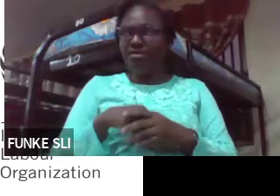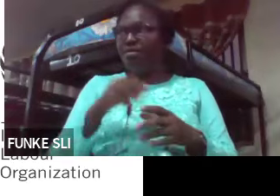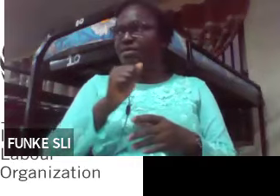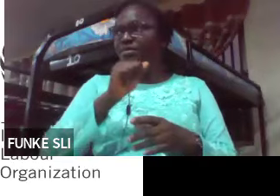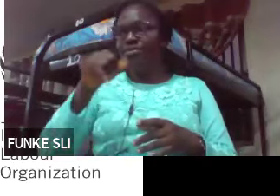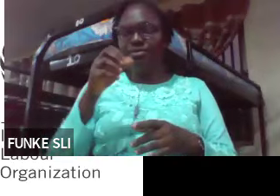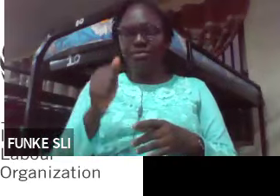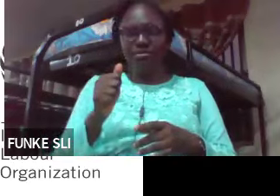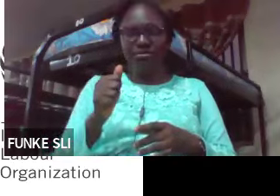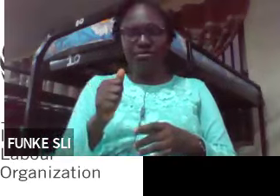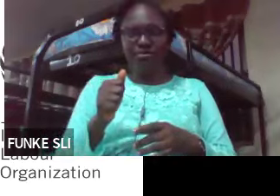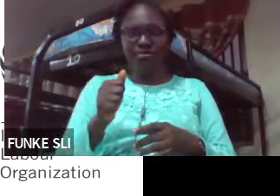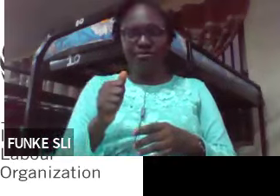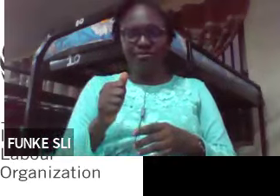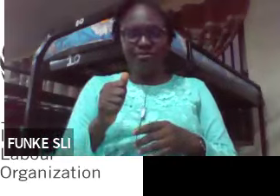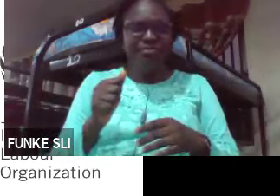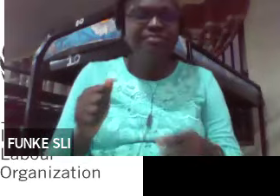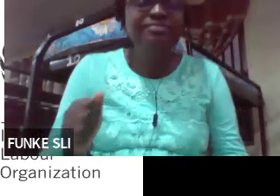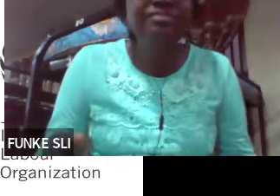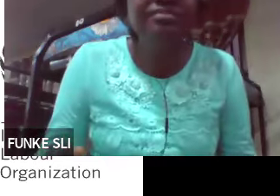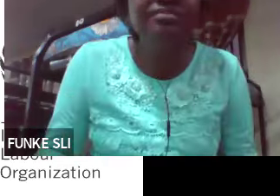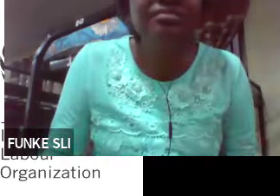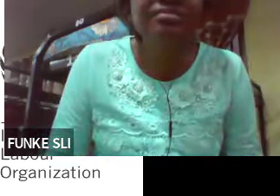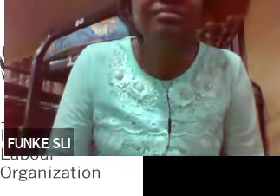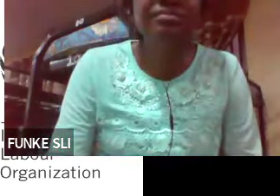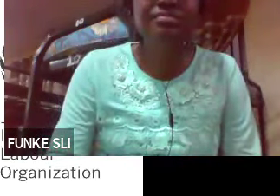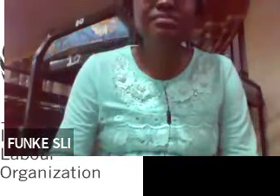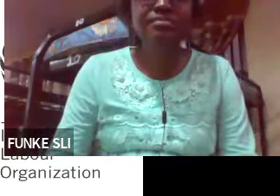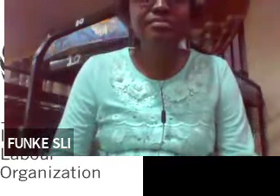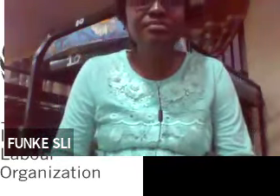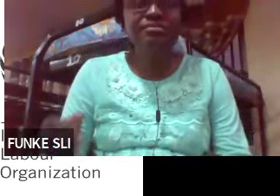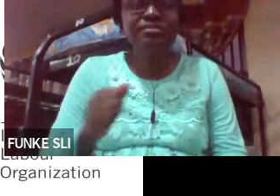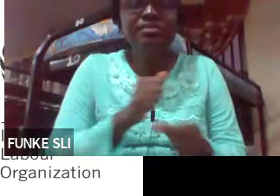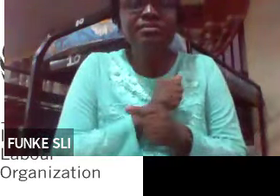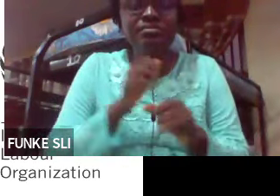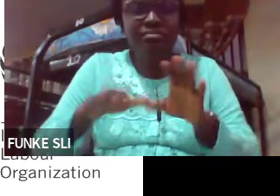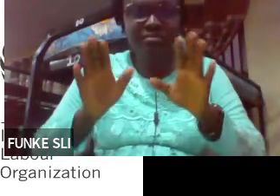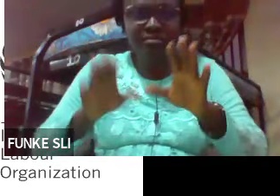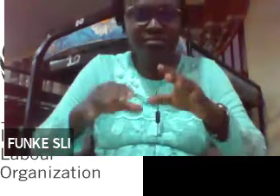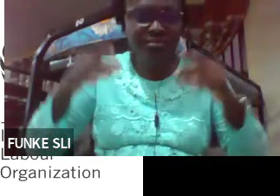Dotun Akinseinde: Ada is attending this class, and I love sewing clothes and making jewelries.